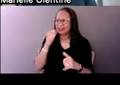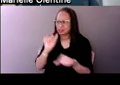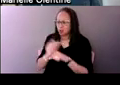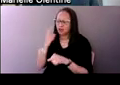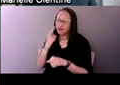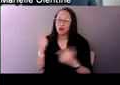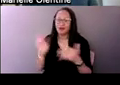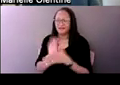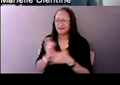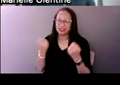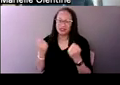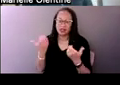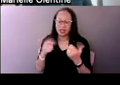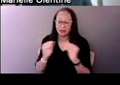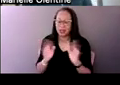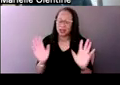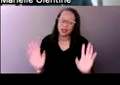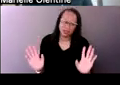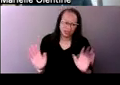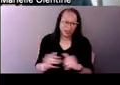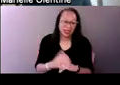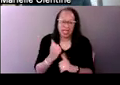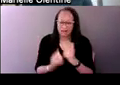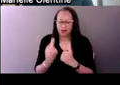festival, but they had multiple giant changeovers of